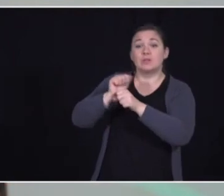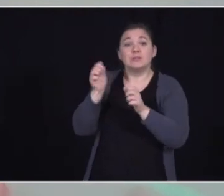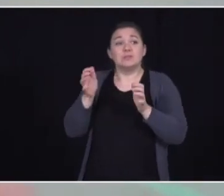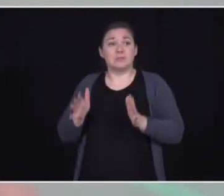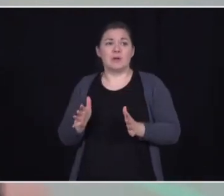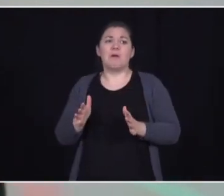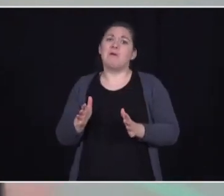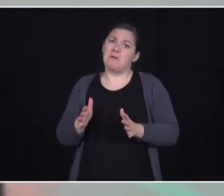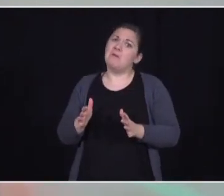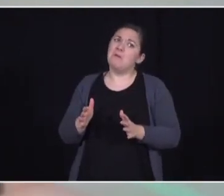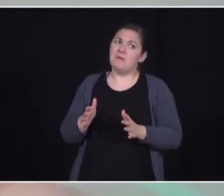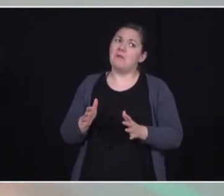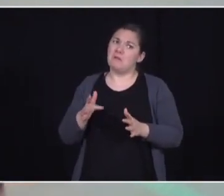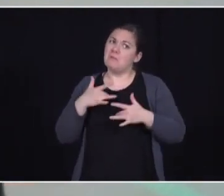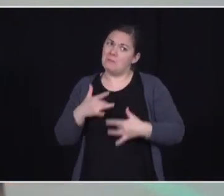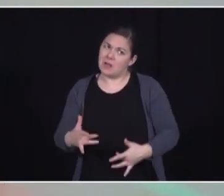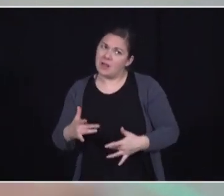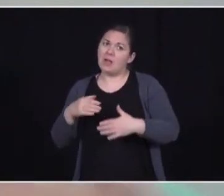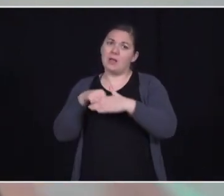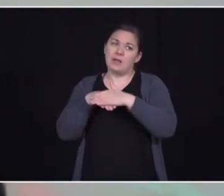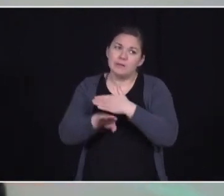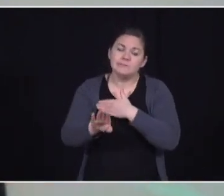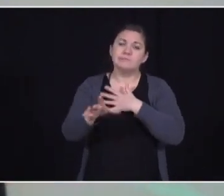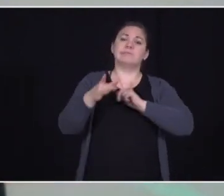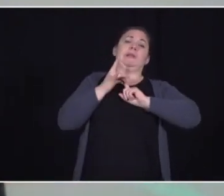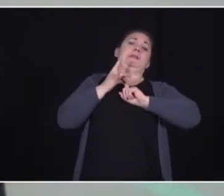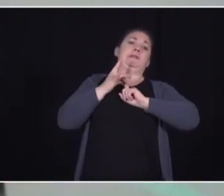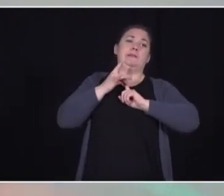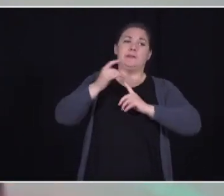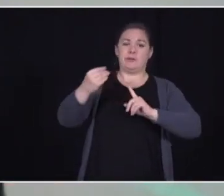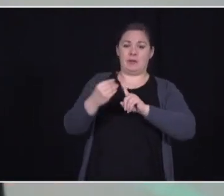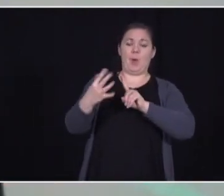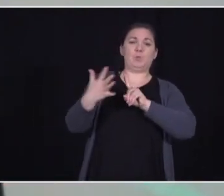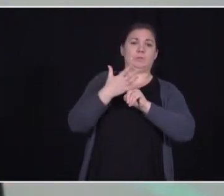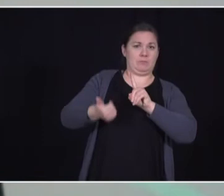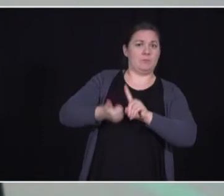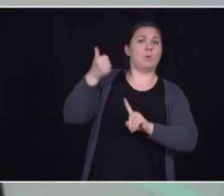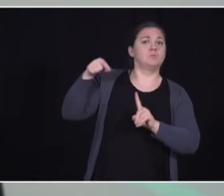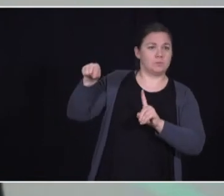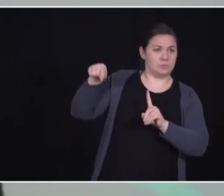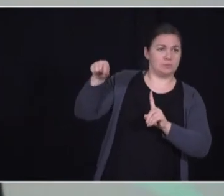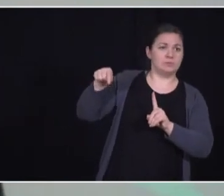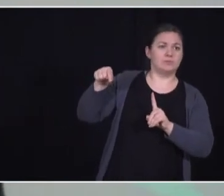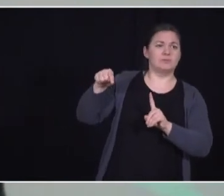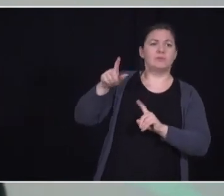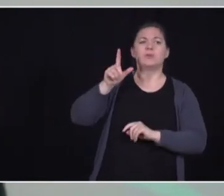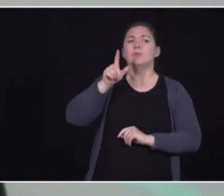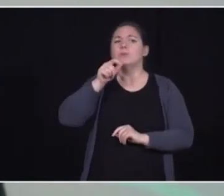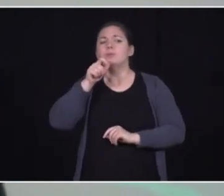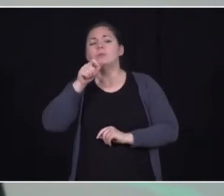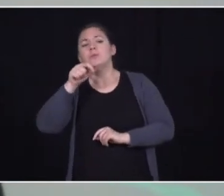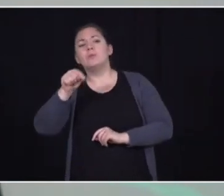anything to that or did I capture it effectively? No, I think that is exactly right Dr. Hyer.